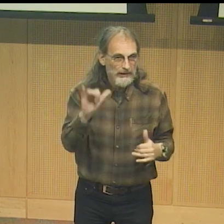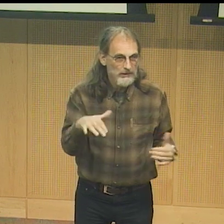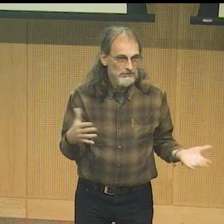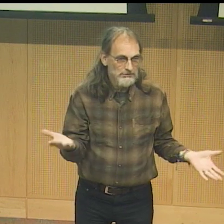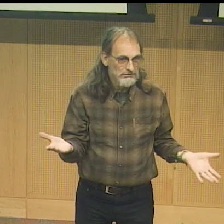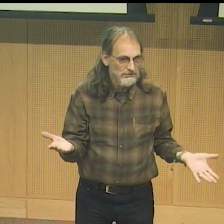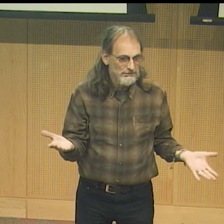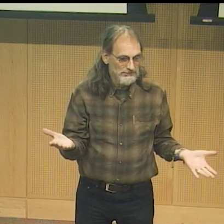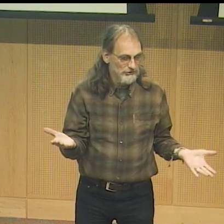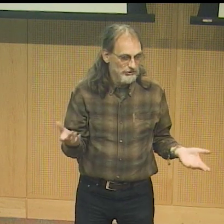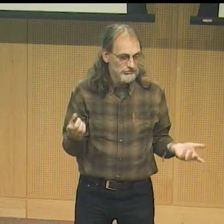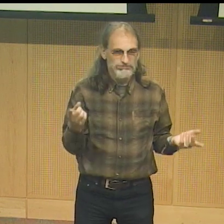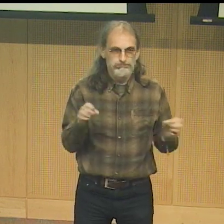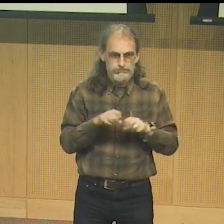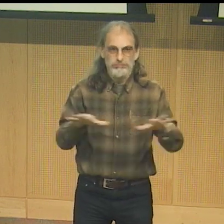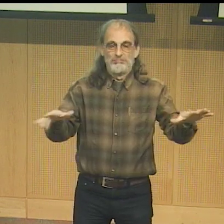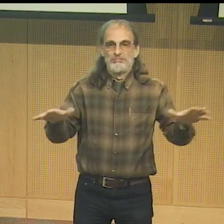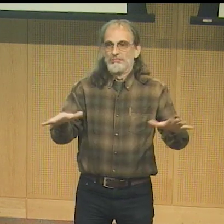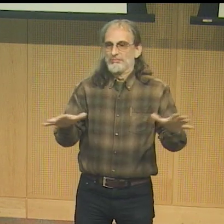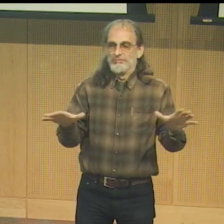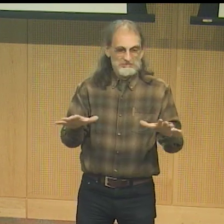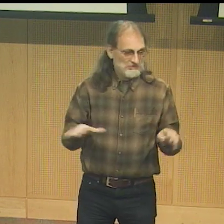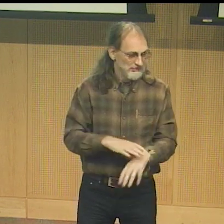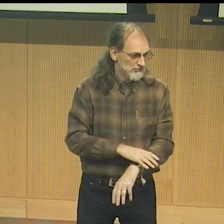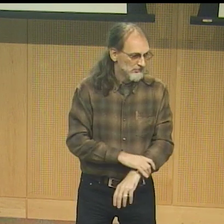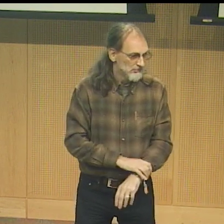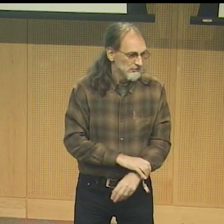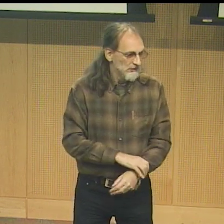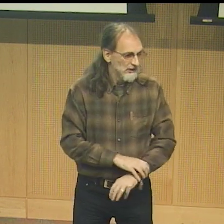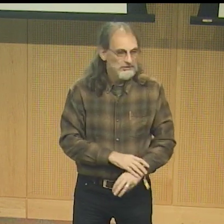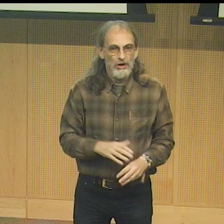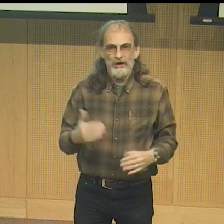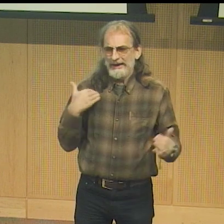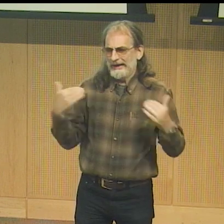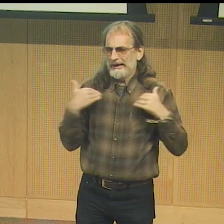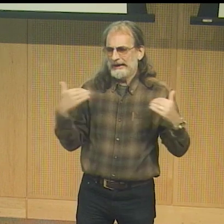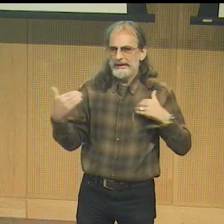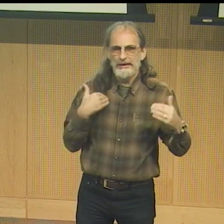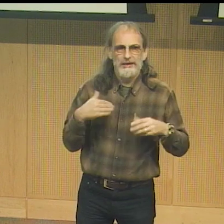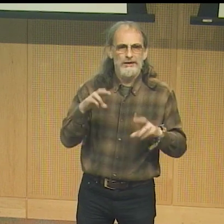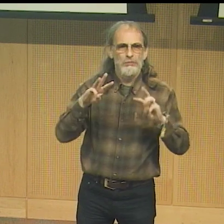I didn't expect it to become so widespread and popular.